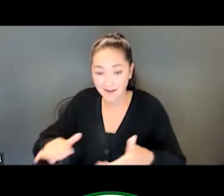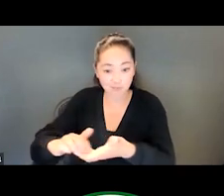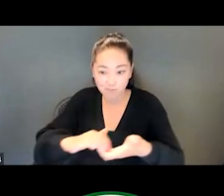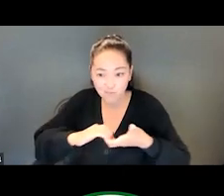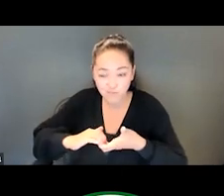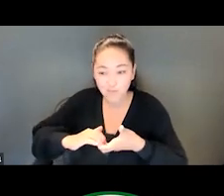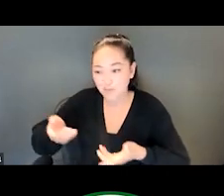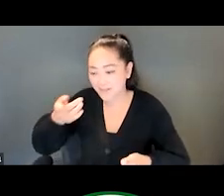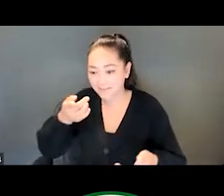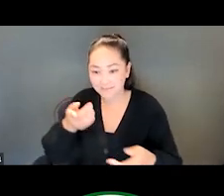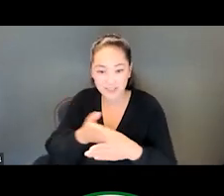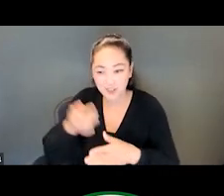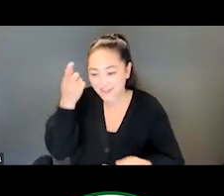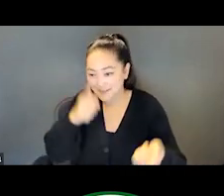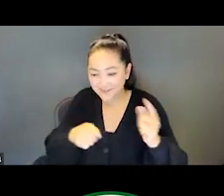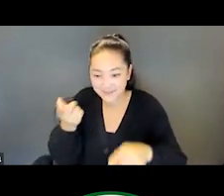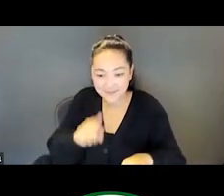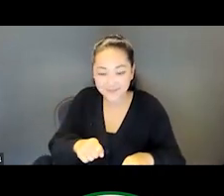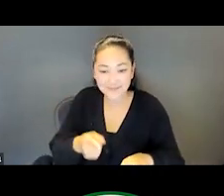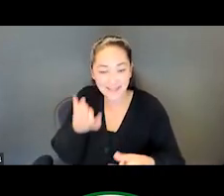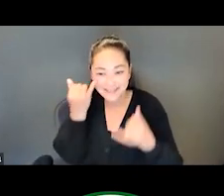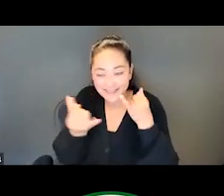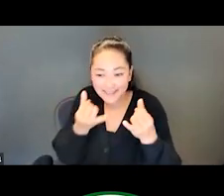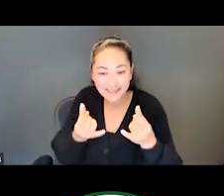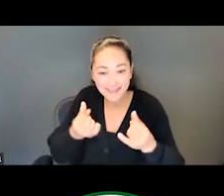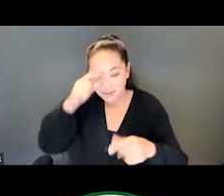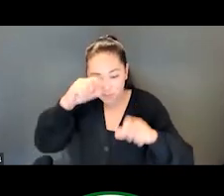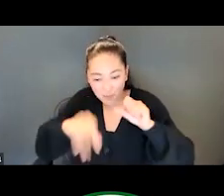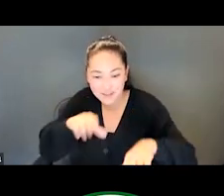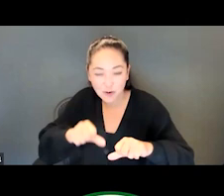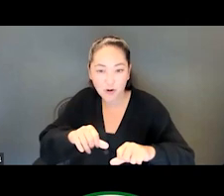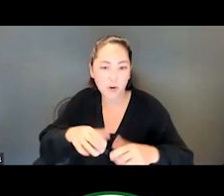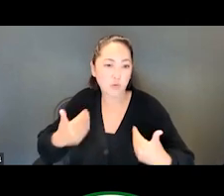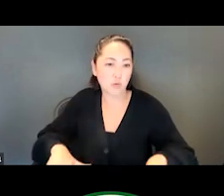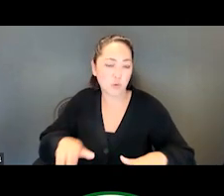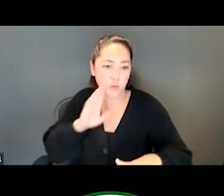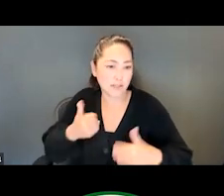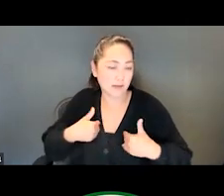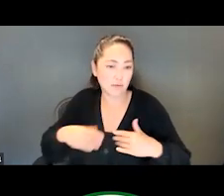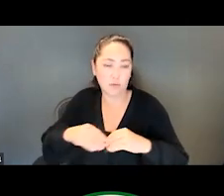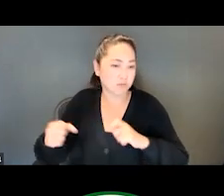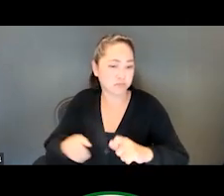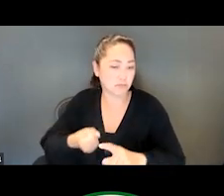I know many of you already shared some of these but just, an example of how one could